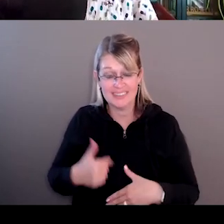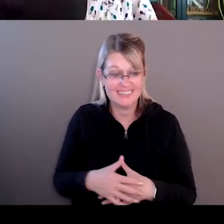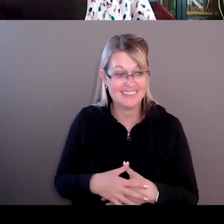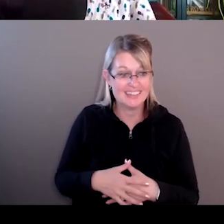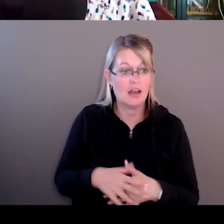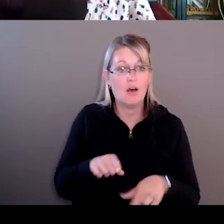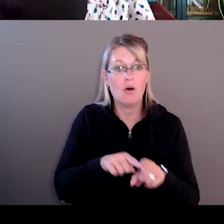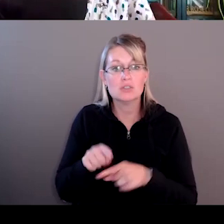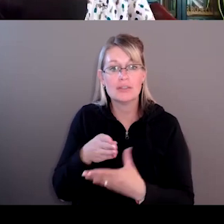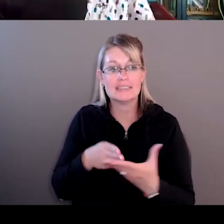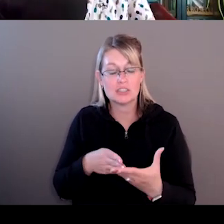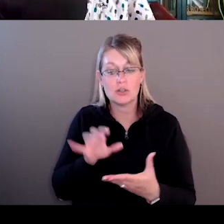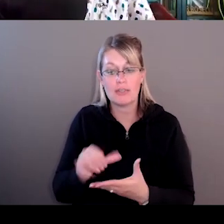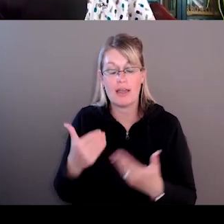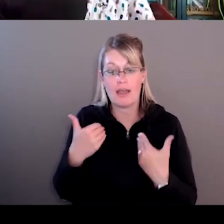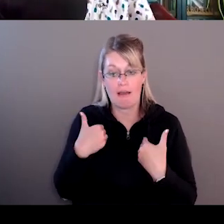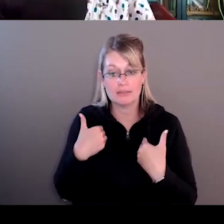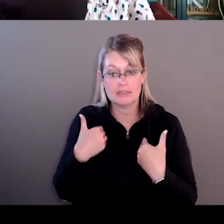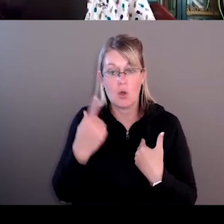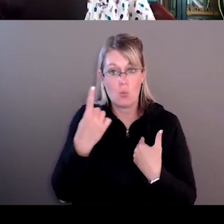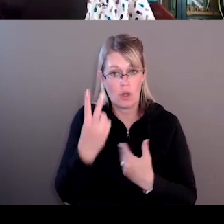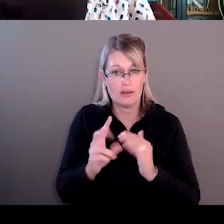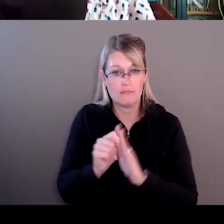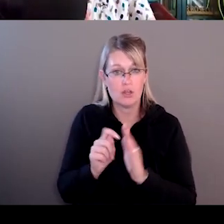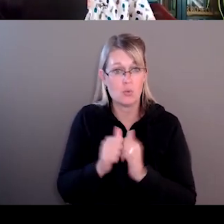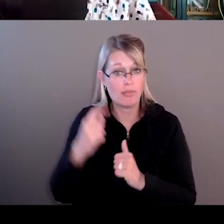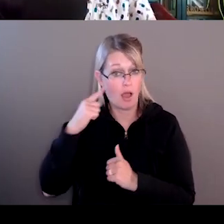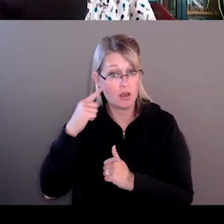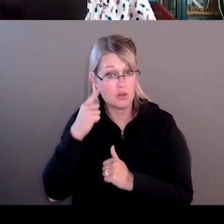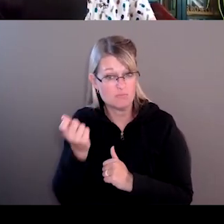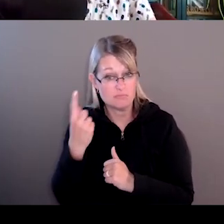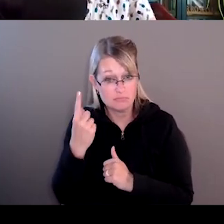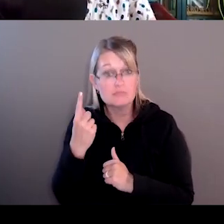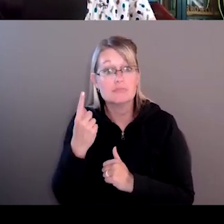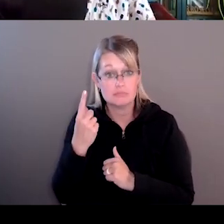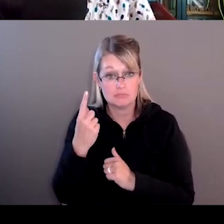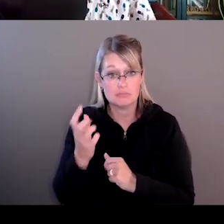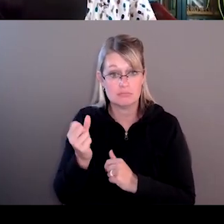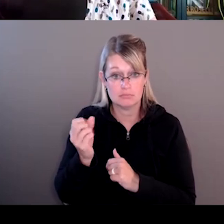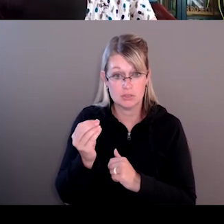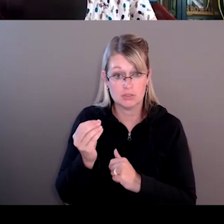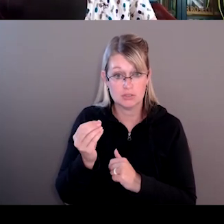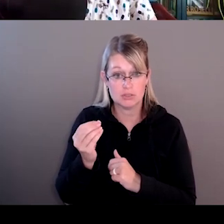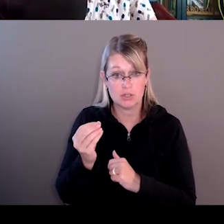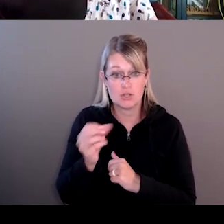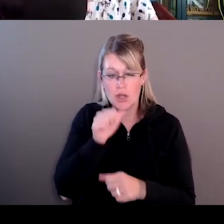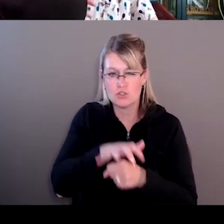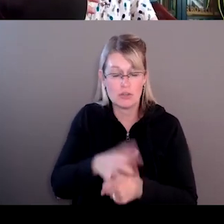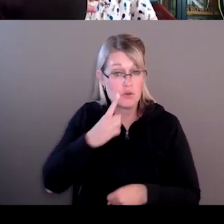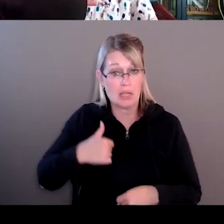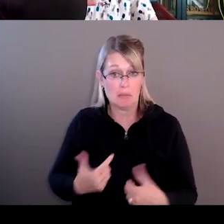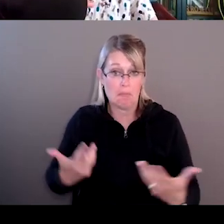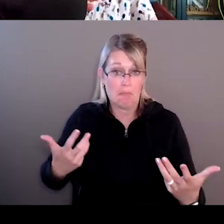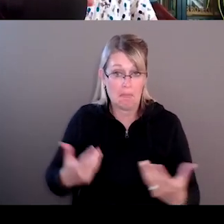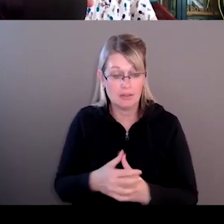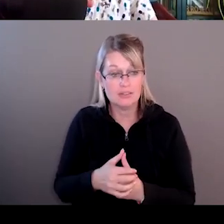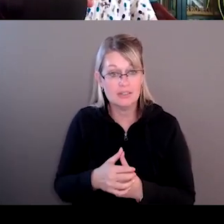of my talk that has one video with audio in it, so not at all stressful for me. I want to manage